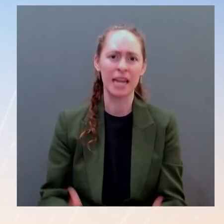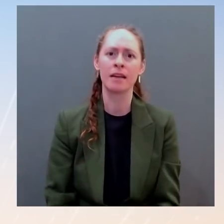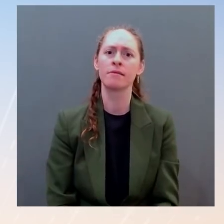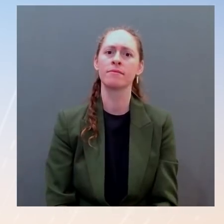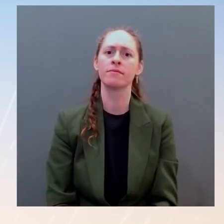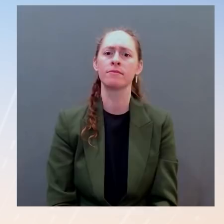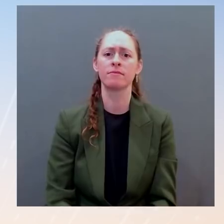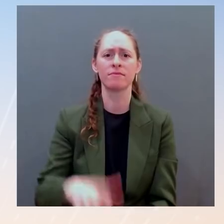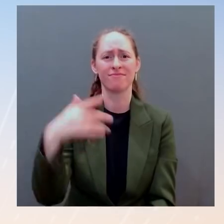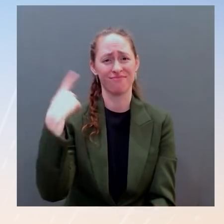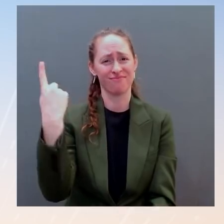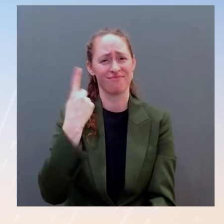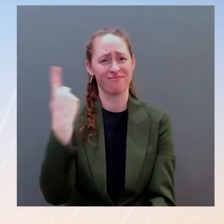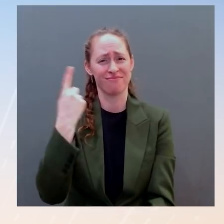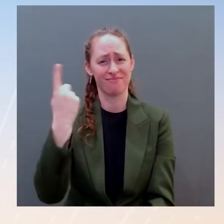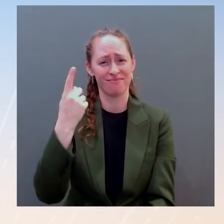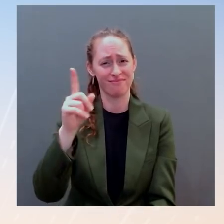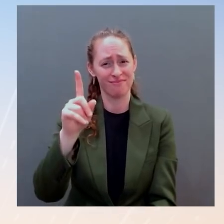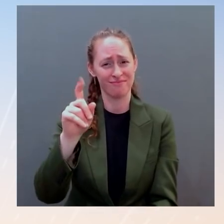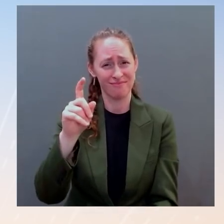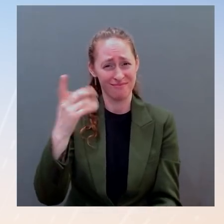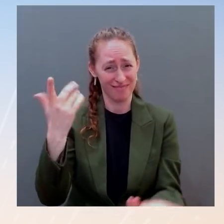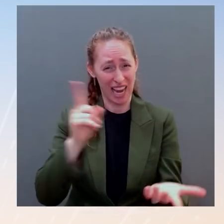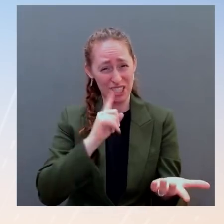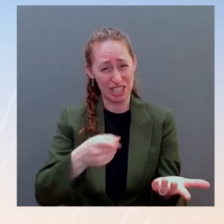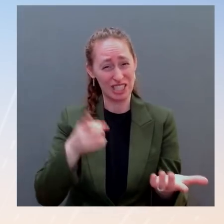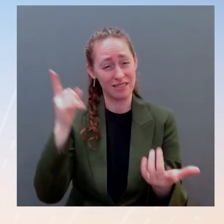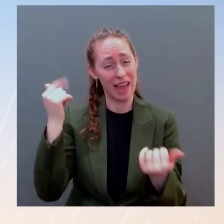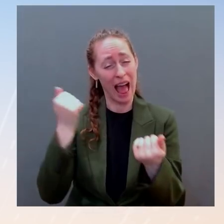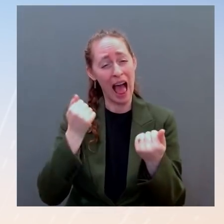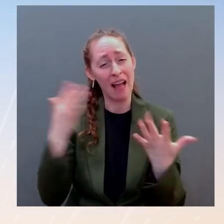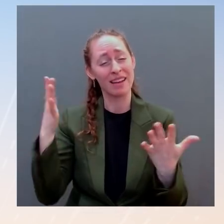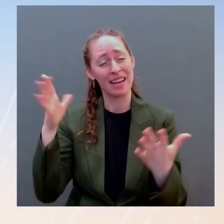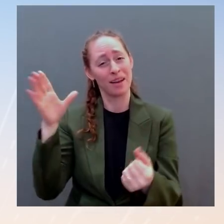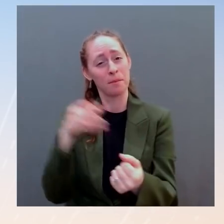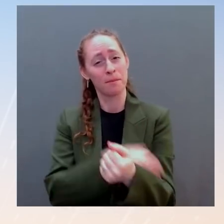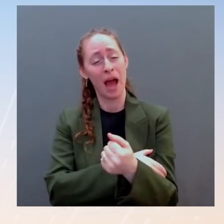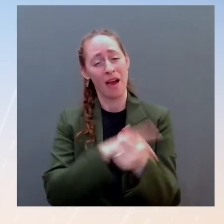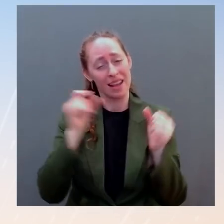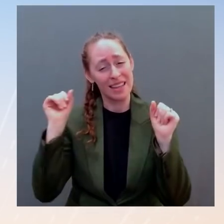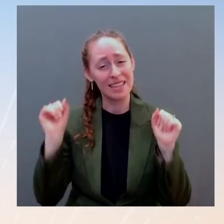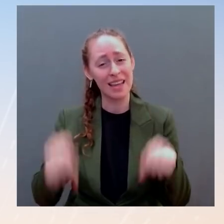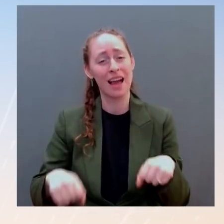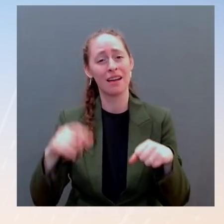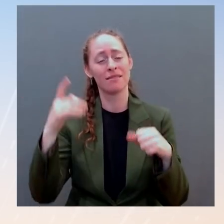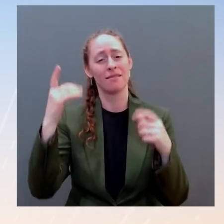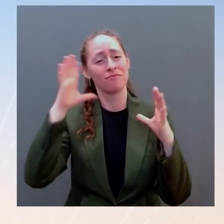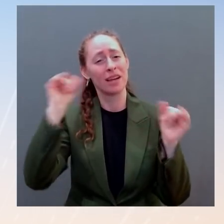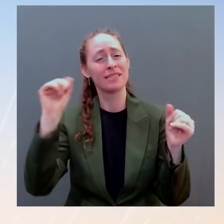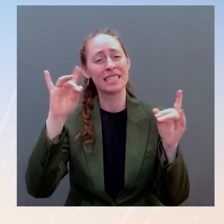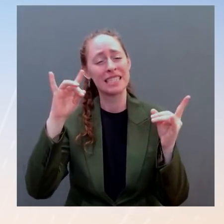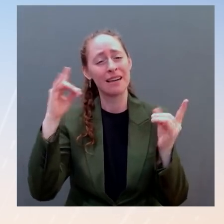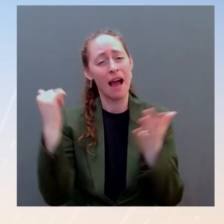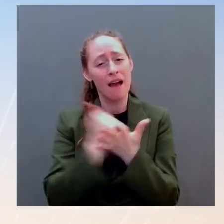to fight violent crime, gun issues around this country without the intervention of Congress?